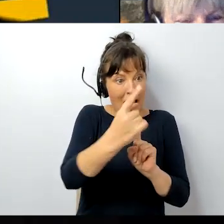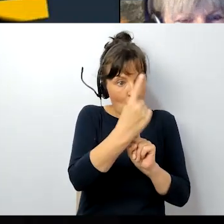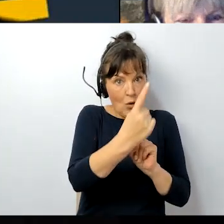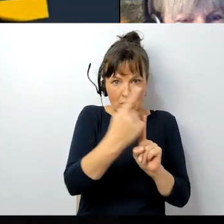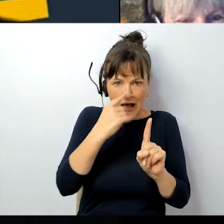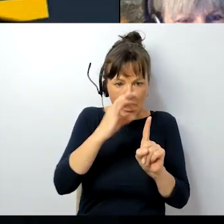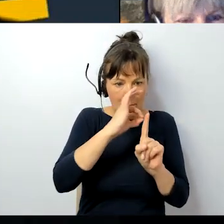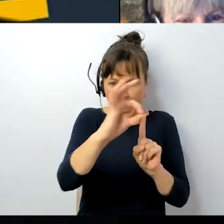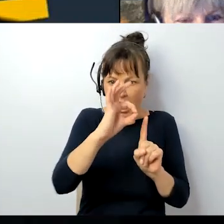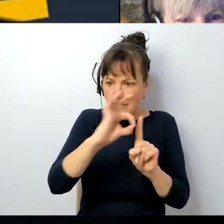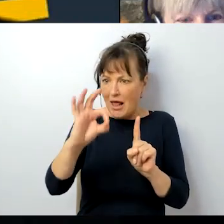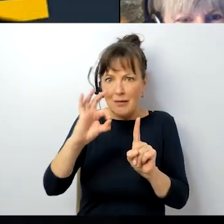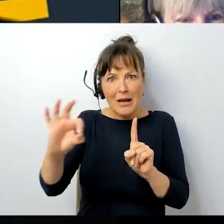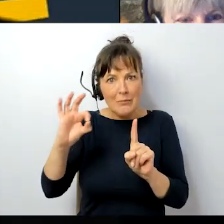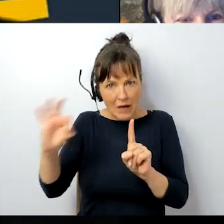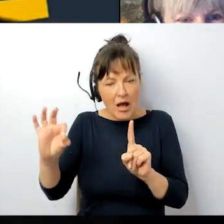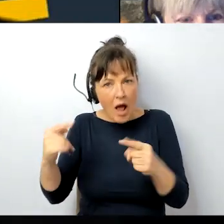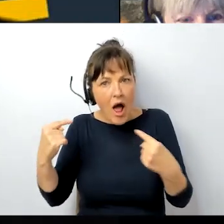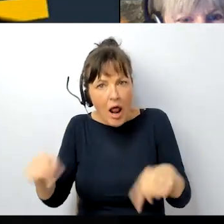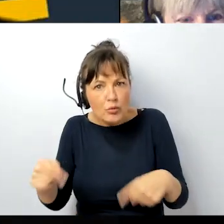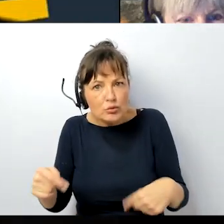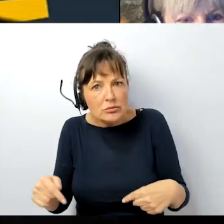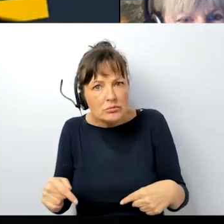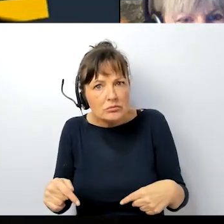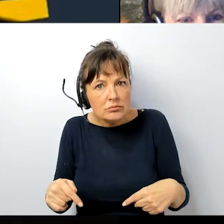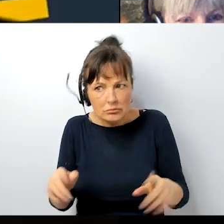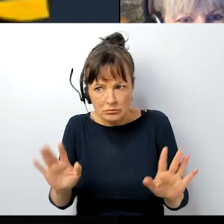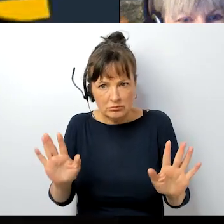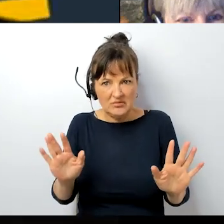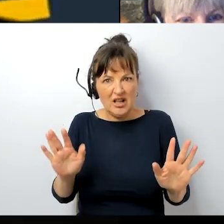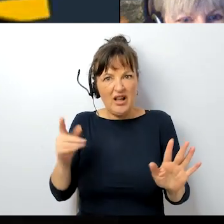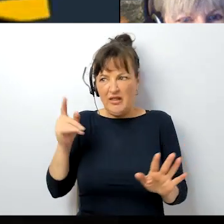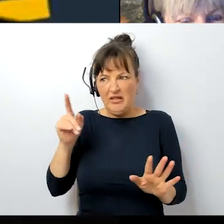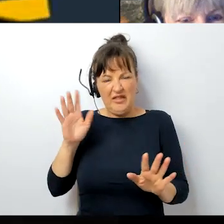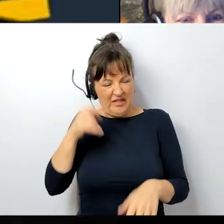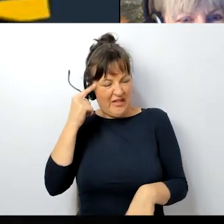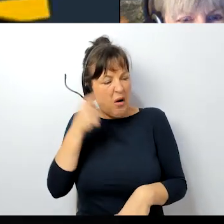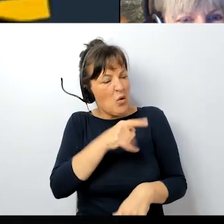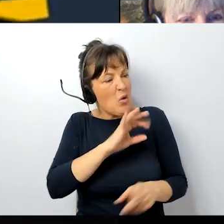sorts of different ones. Now you don't have to just apply for one trade, that's totally fine to